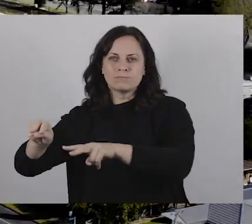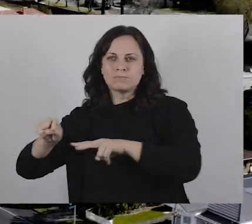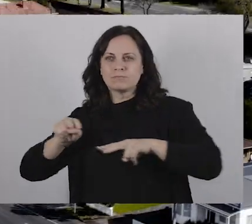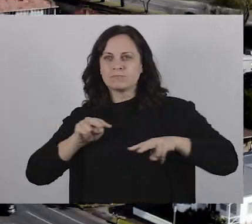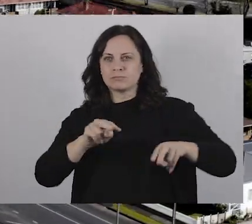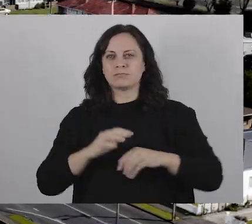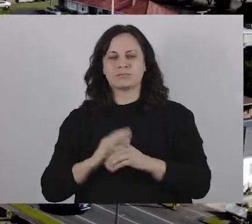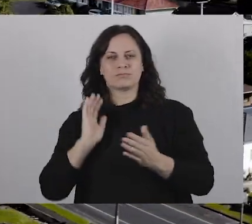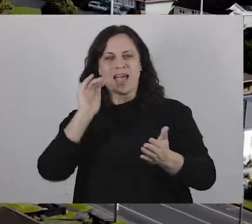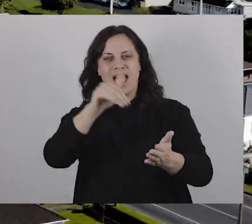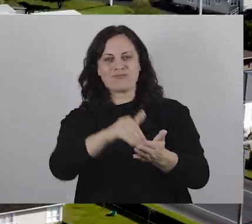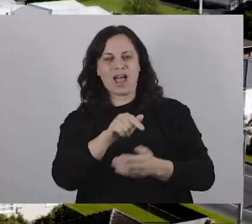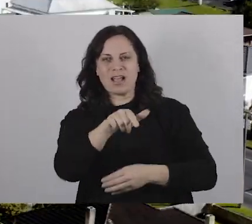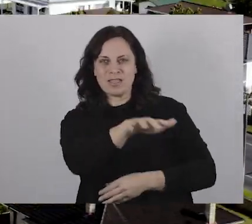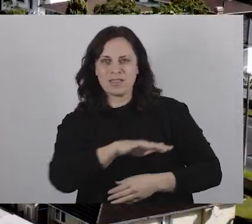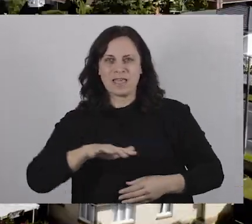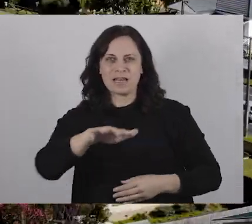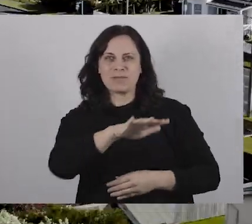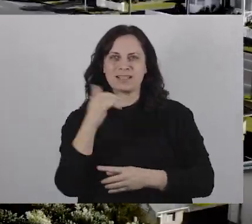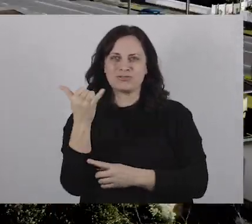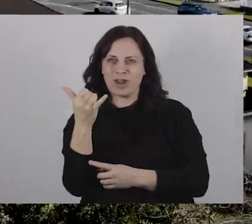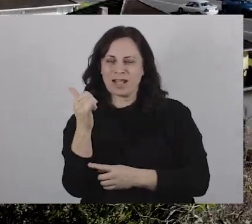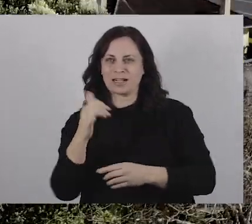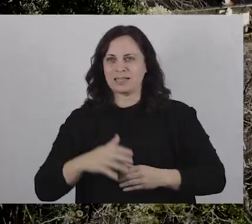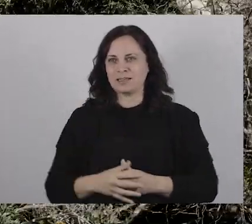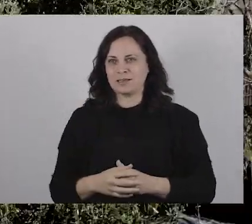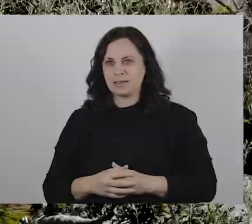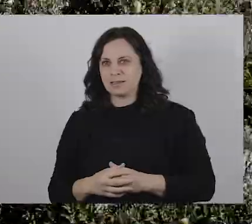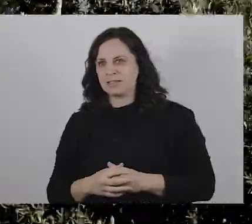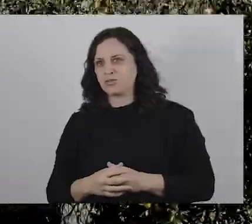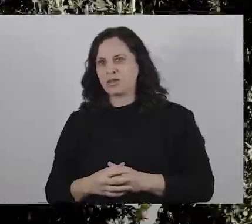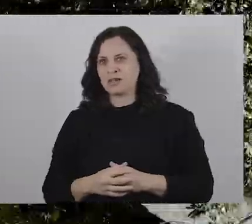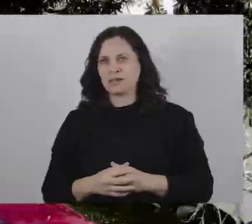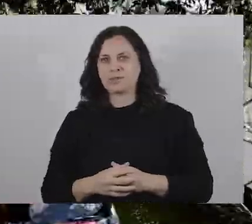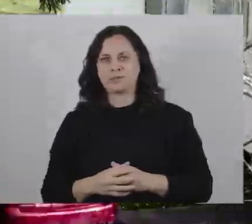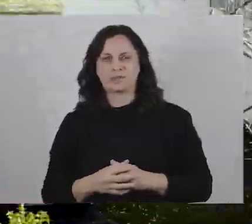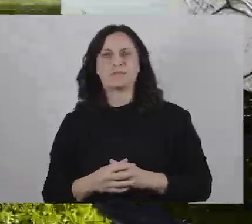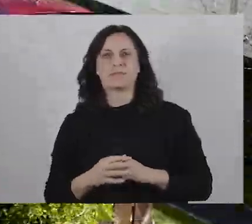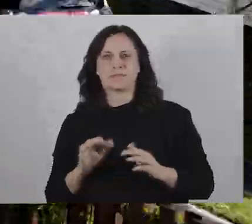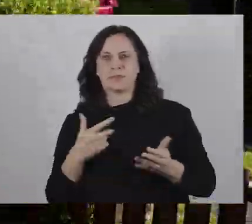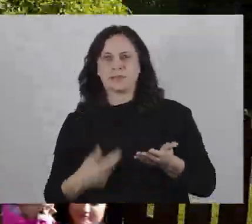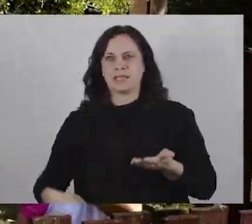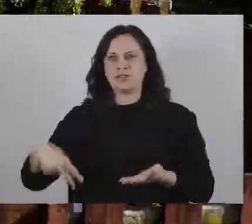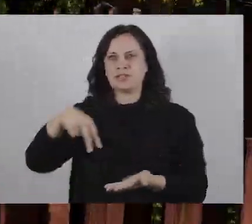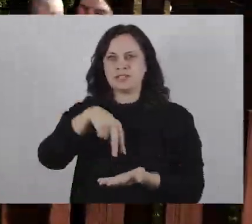Ka tere taku haere ki Waahi Pā e kīia nei te kōrero, 'Mahuta takaroa tū mai Tāne, tū mai Mīria.'